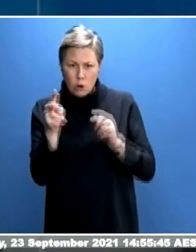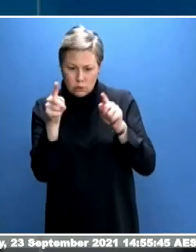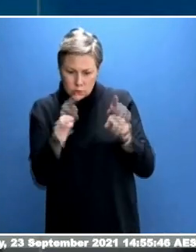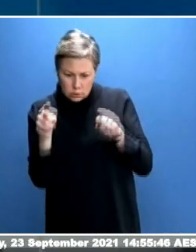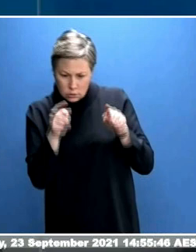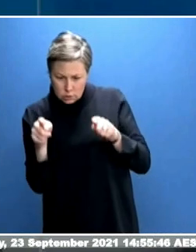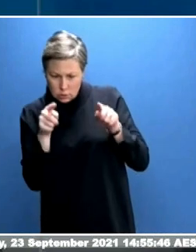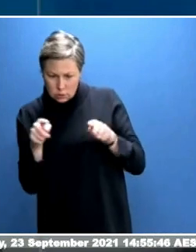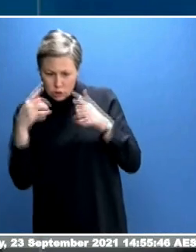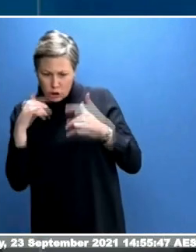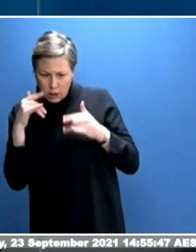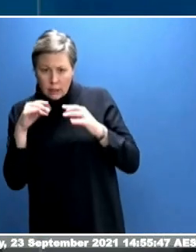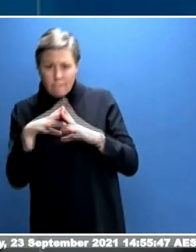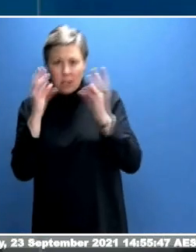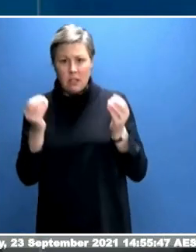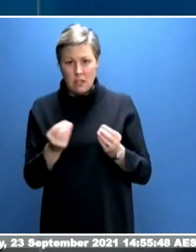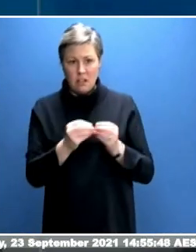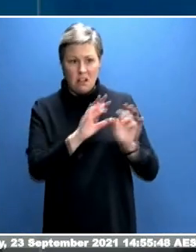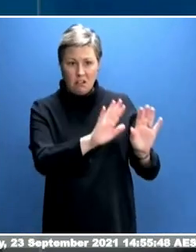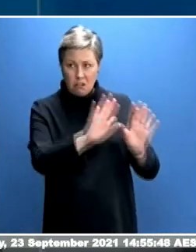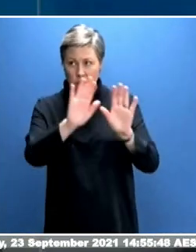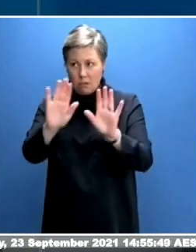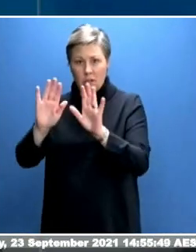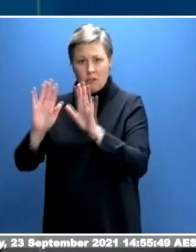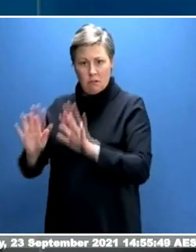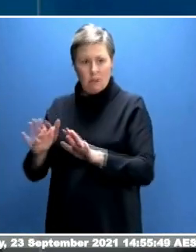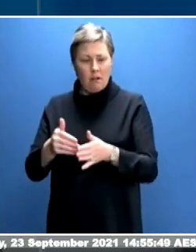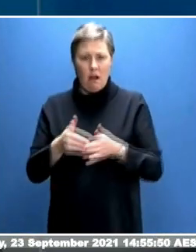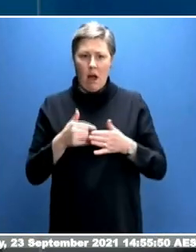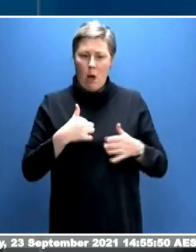has given us comfort that it is safe.